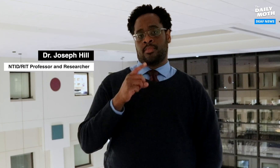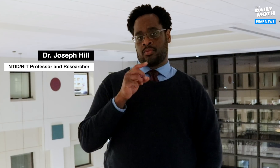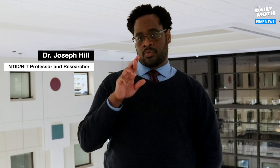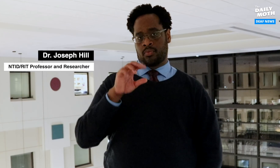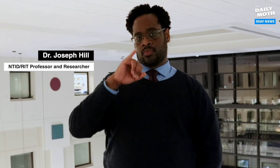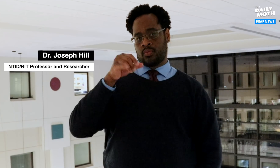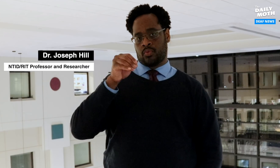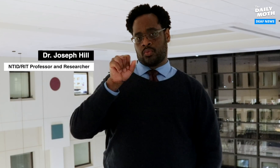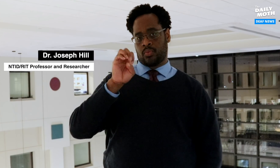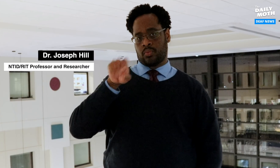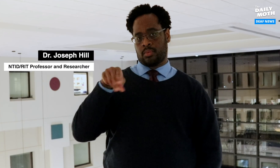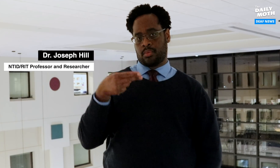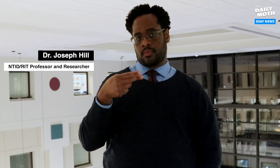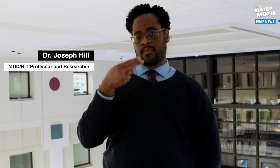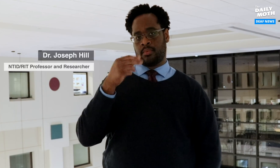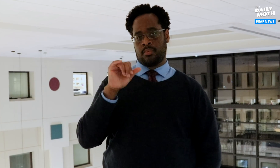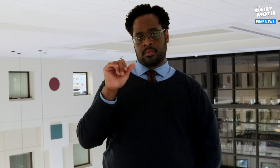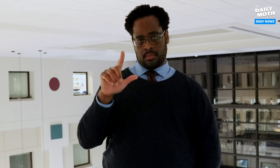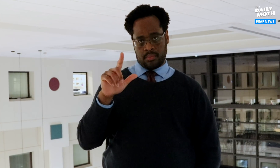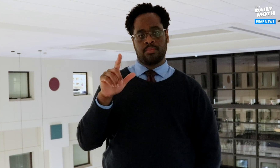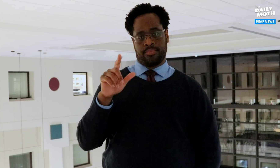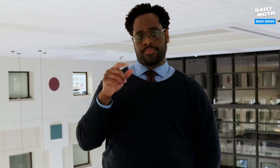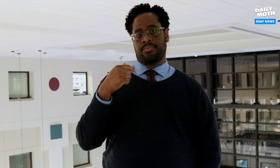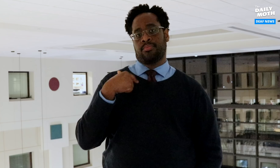I'm Dr. Joseph Hill.